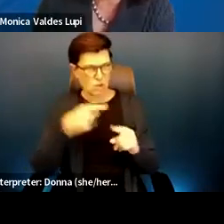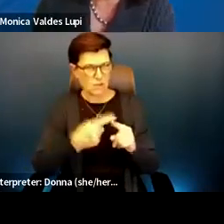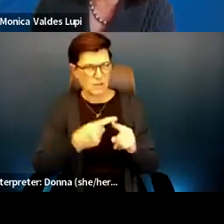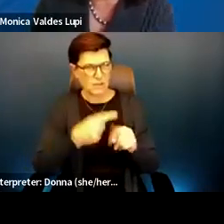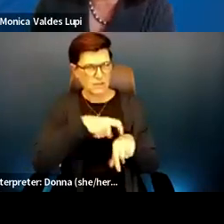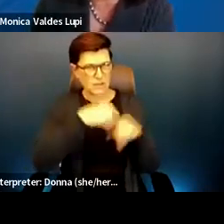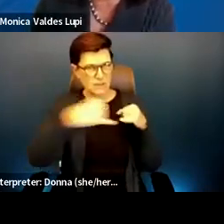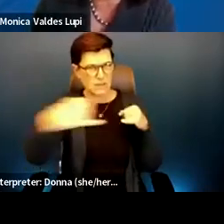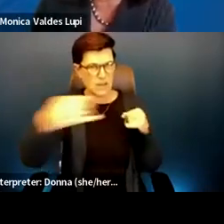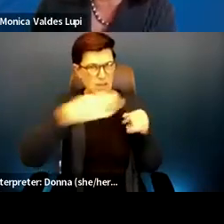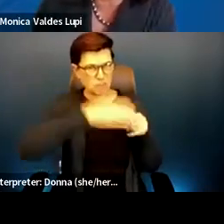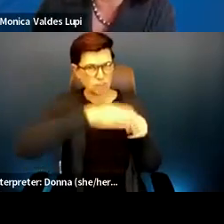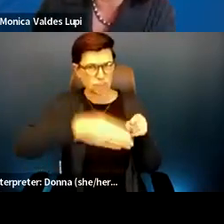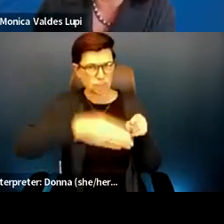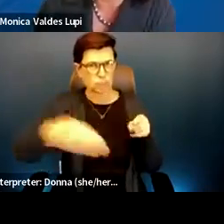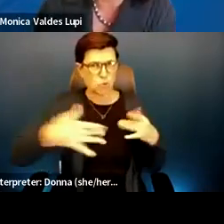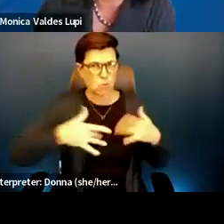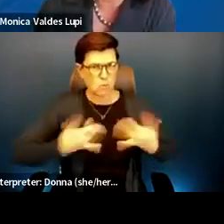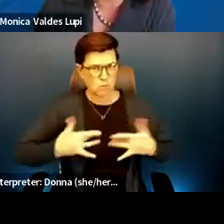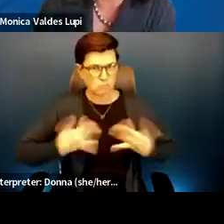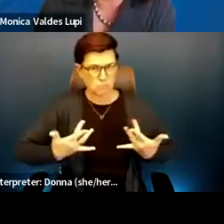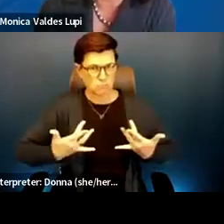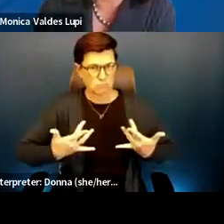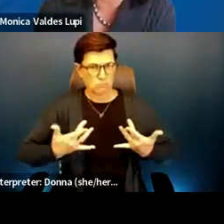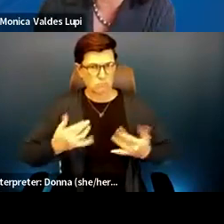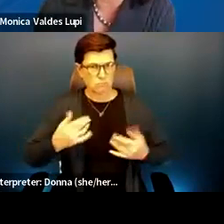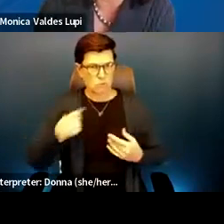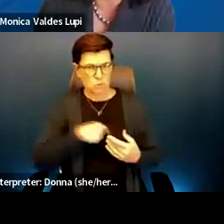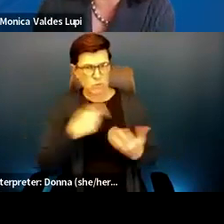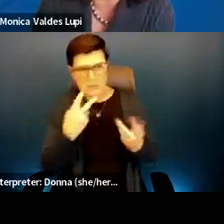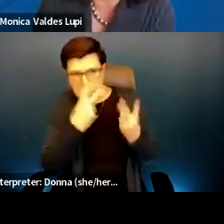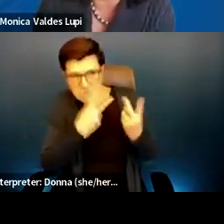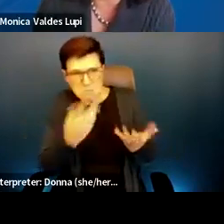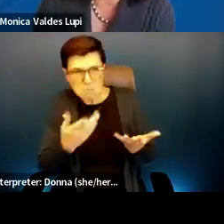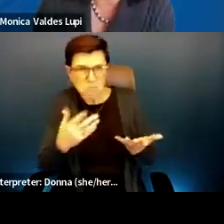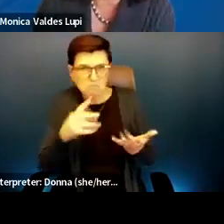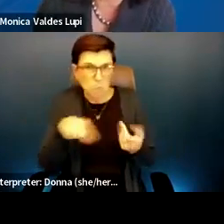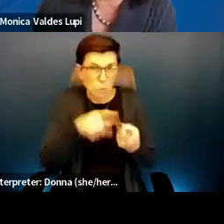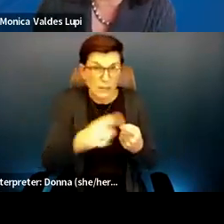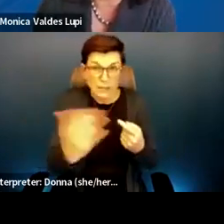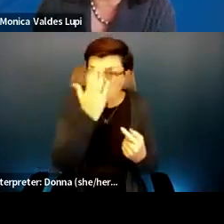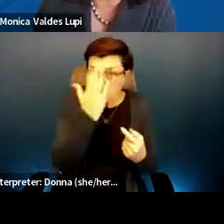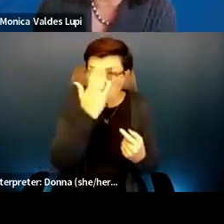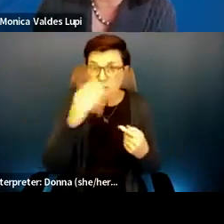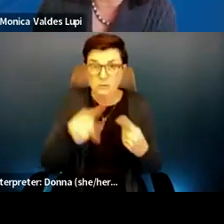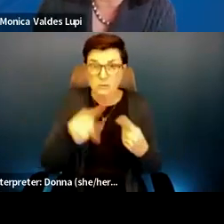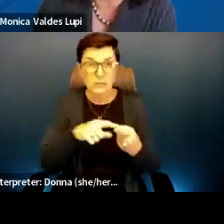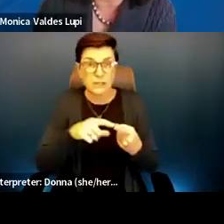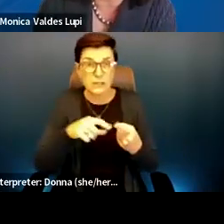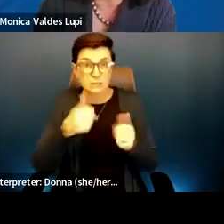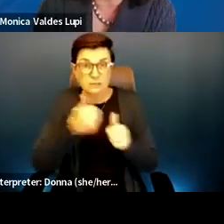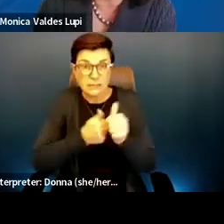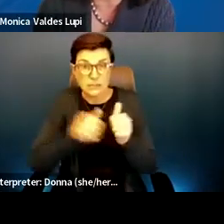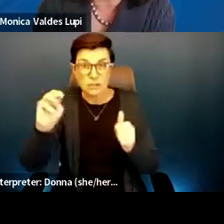to give us a better sense of the dates or key kind of milestones in the calendar this year?